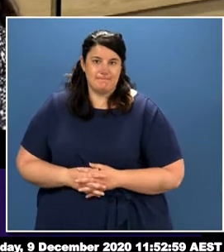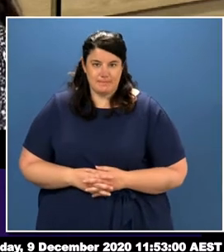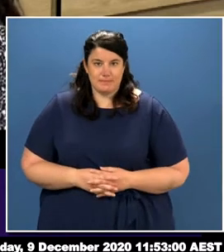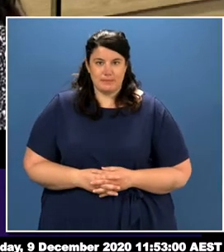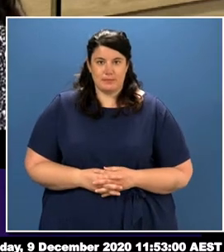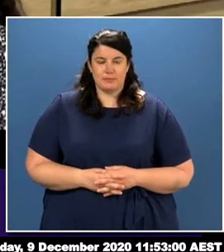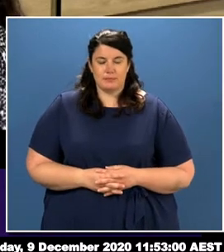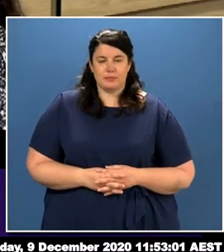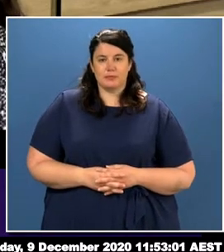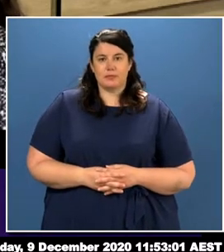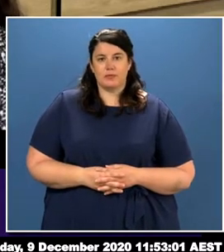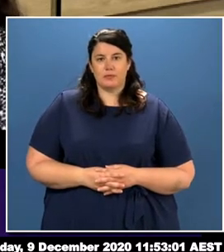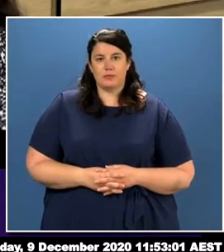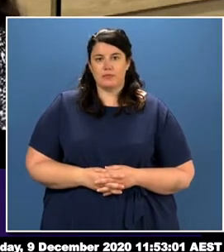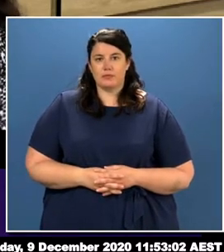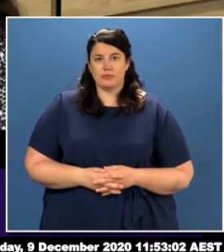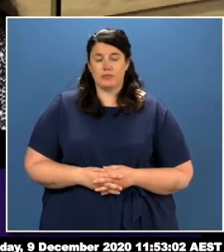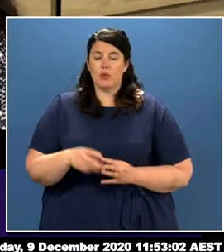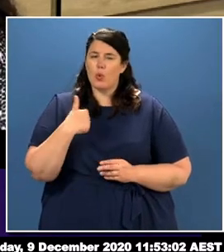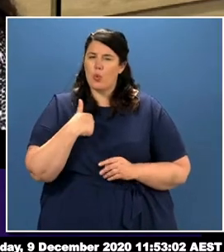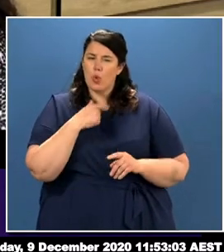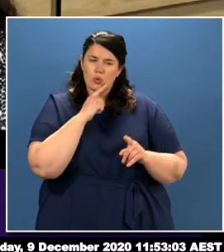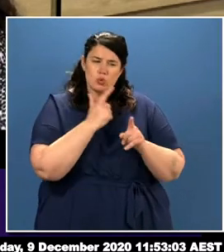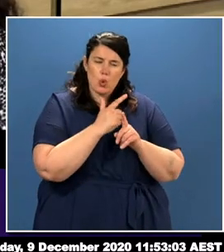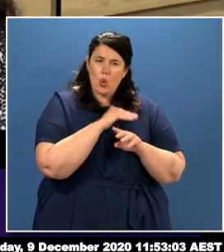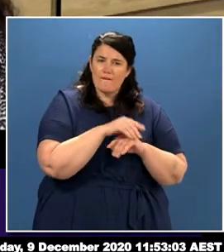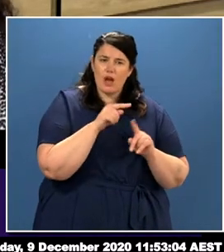Just coming back to what you said about, "I didn't ask for